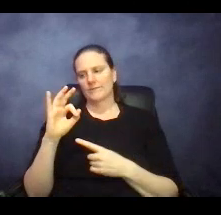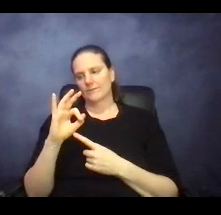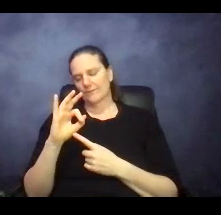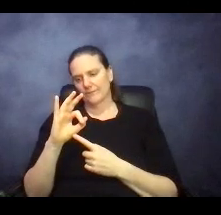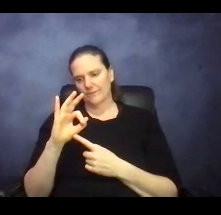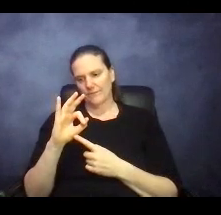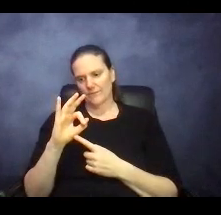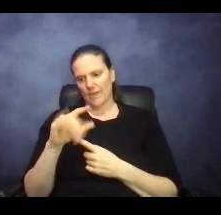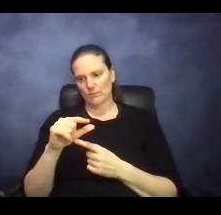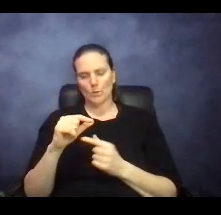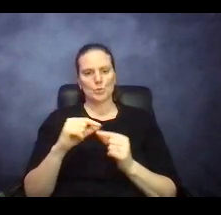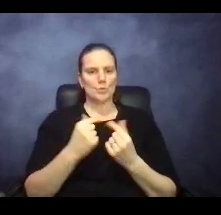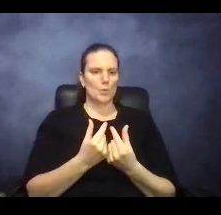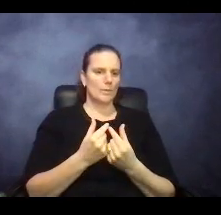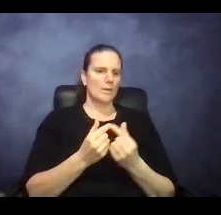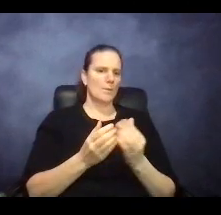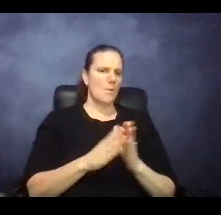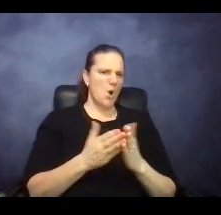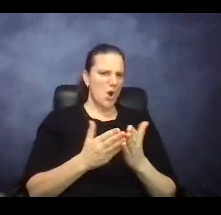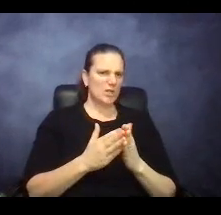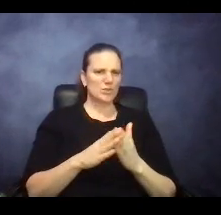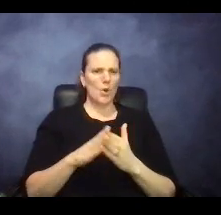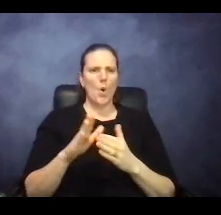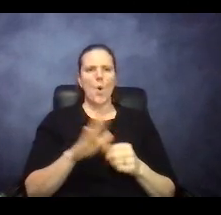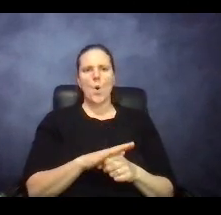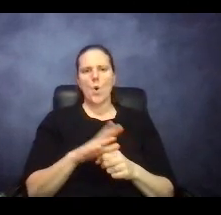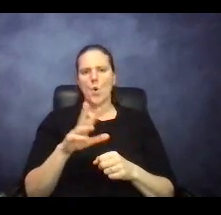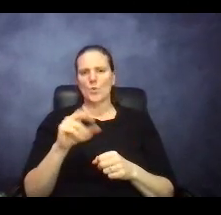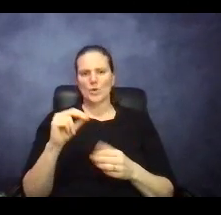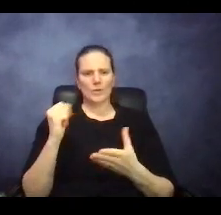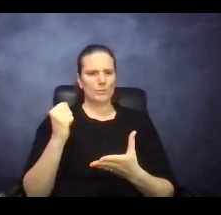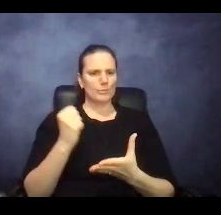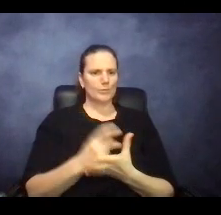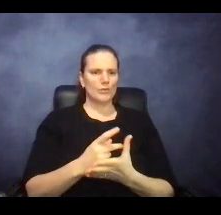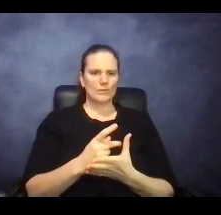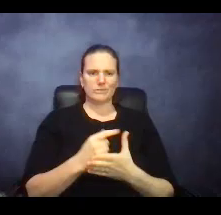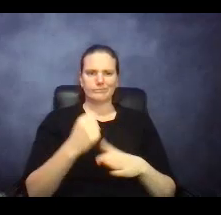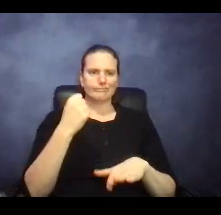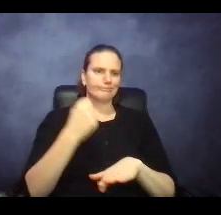There are books, there's a whole 30 approved stamp that goes on certain foods in certain places.